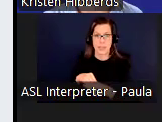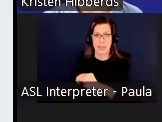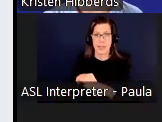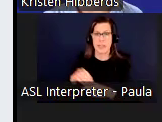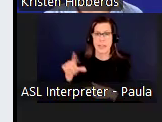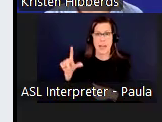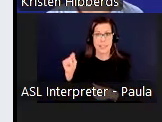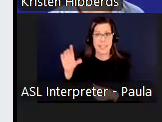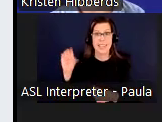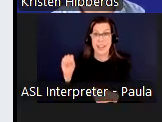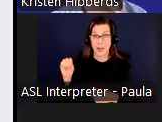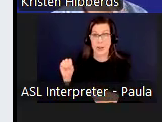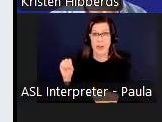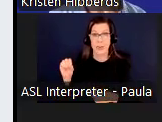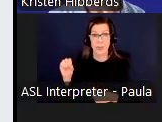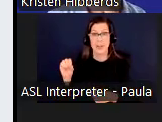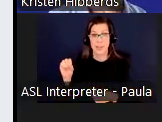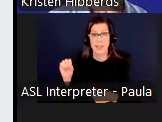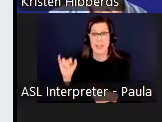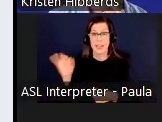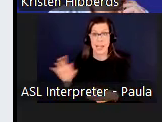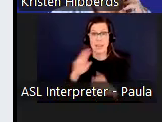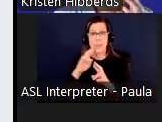So, so if the reporter's not going to know,